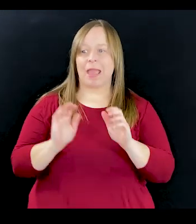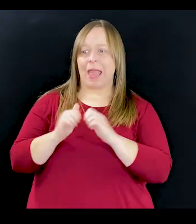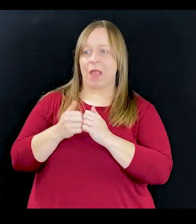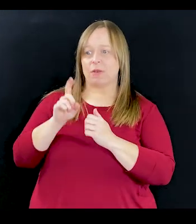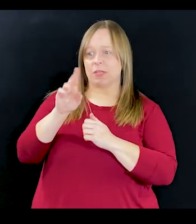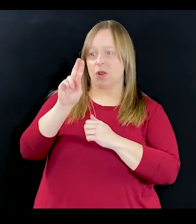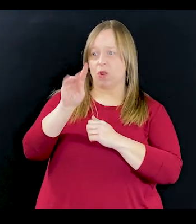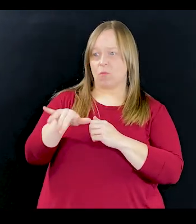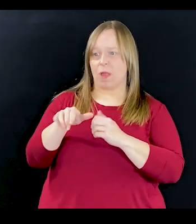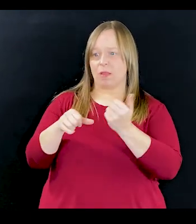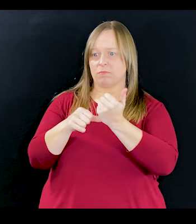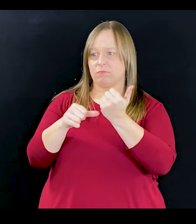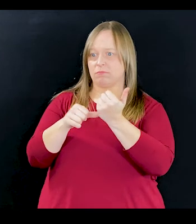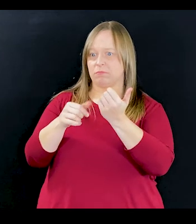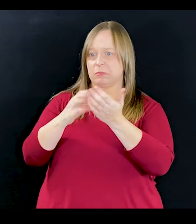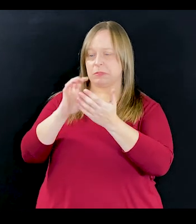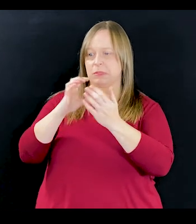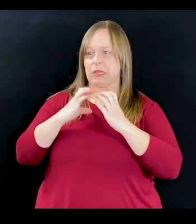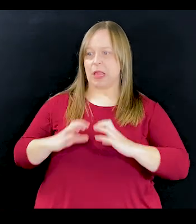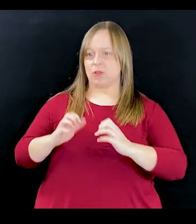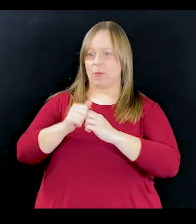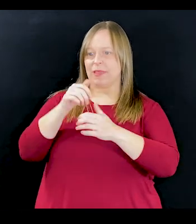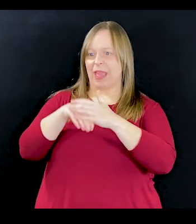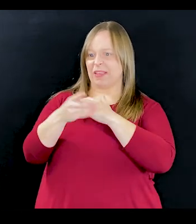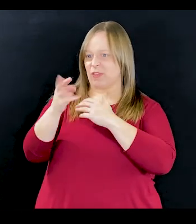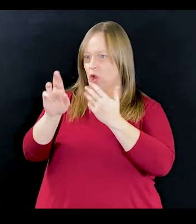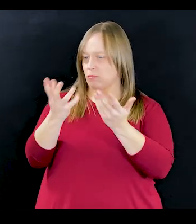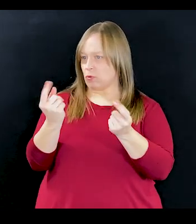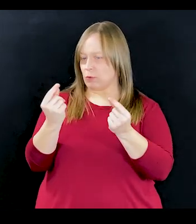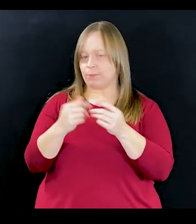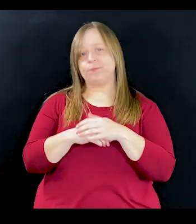K: And how does DRNY assist clients with the ACCES-VR?